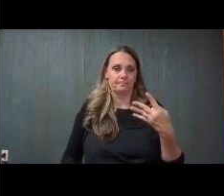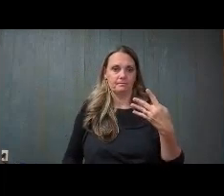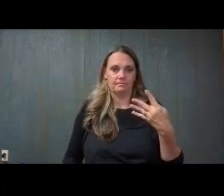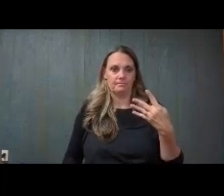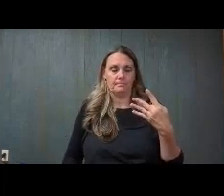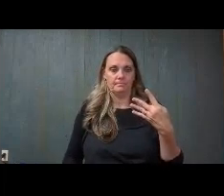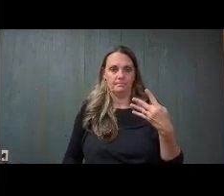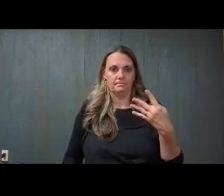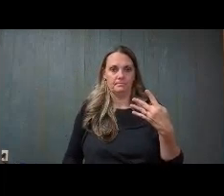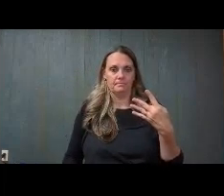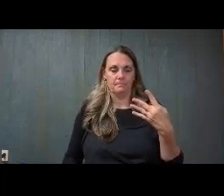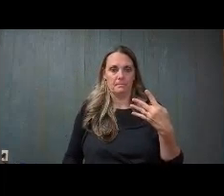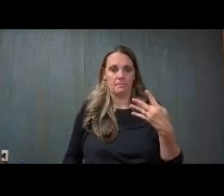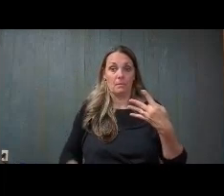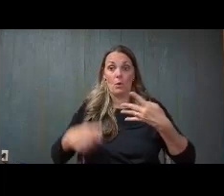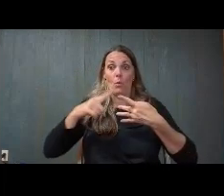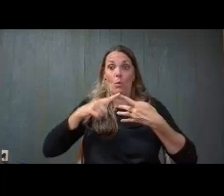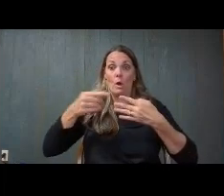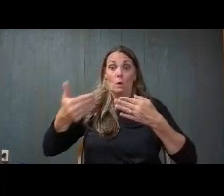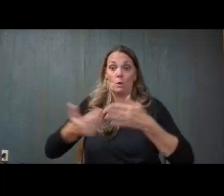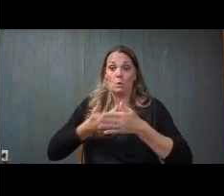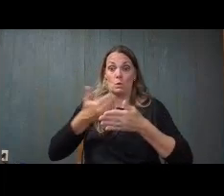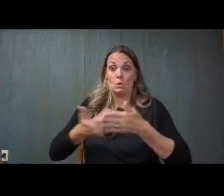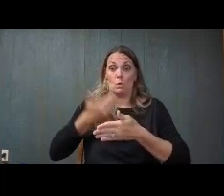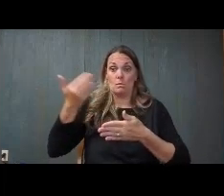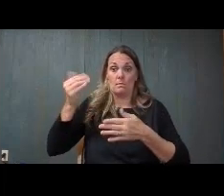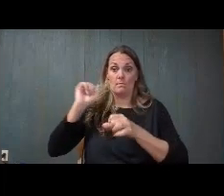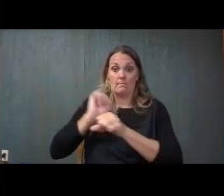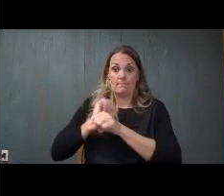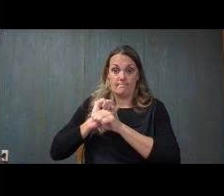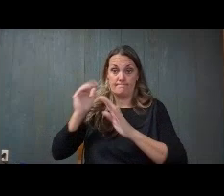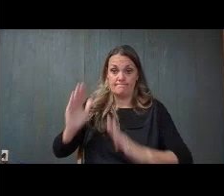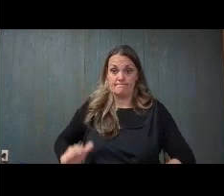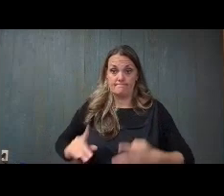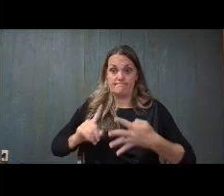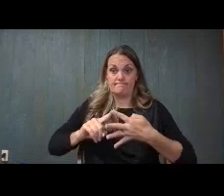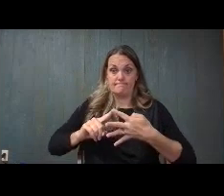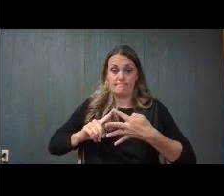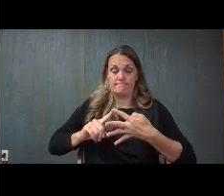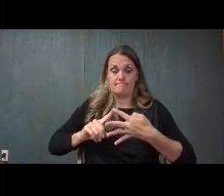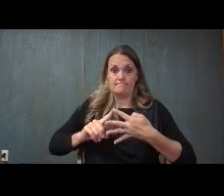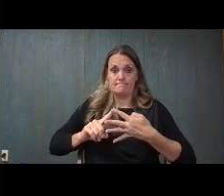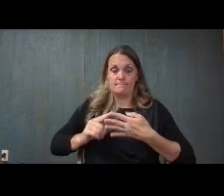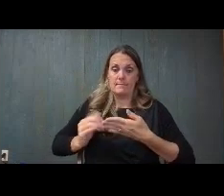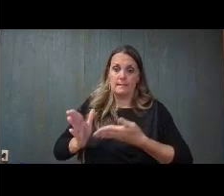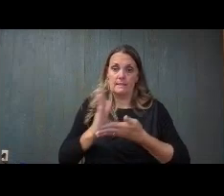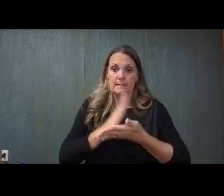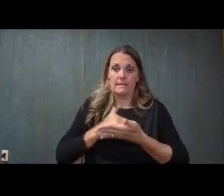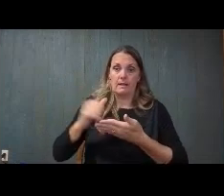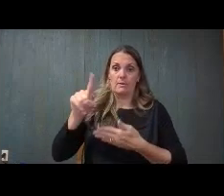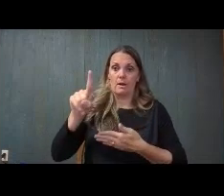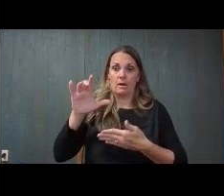So with that one new hire in year one, we're going to allocate a salary of $100,000 each year